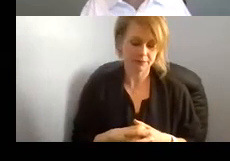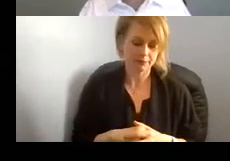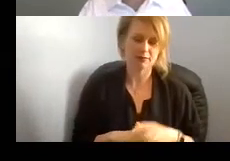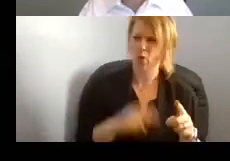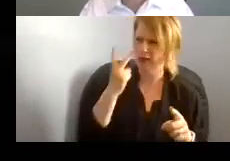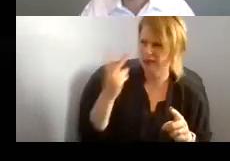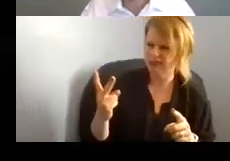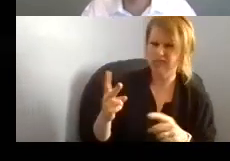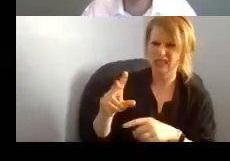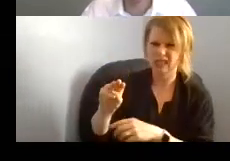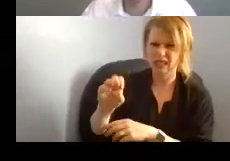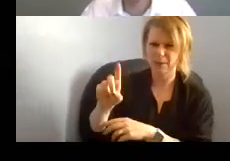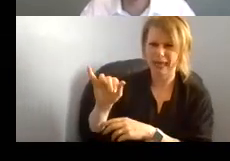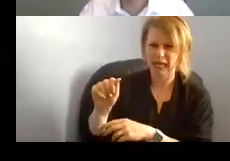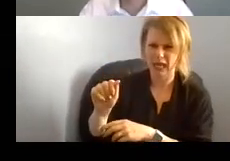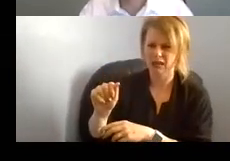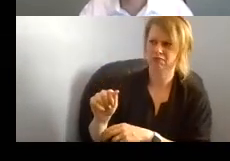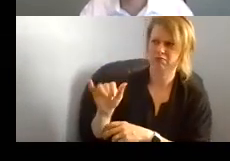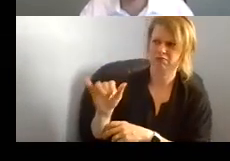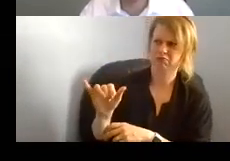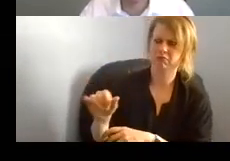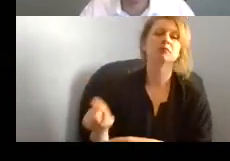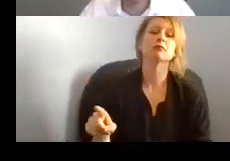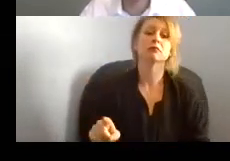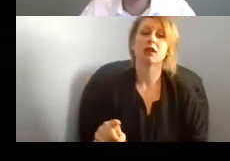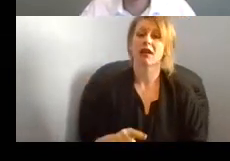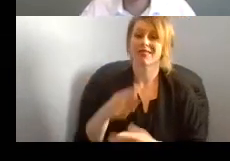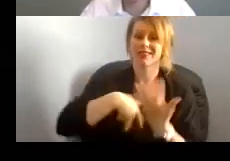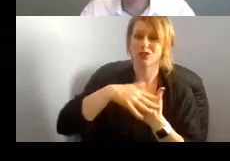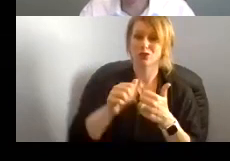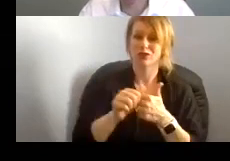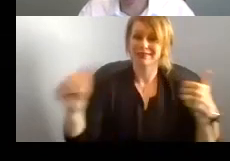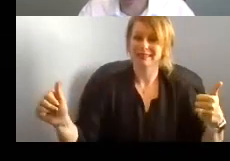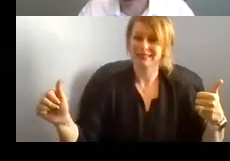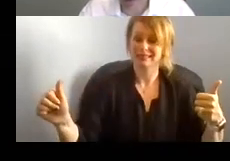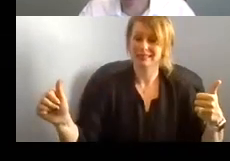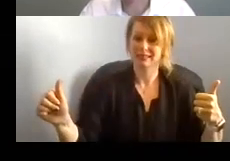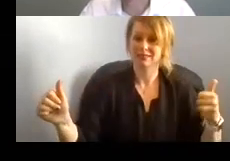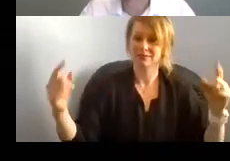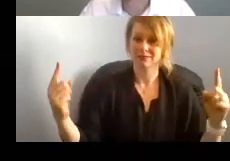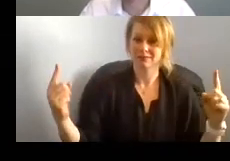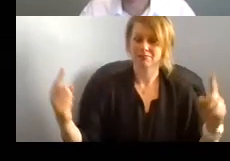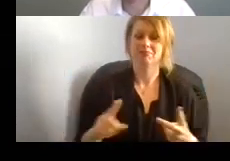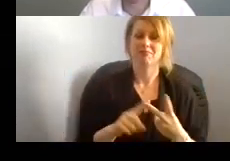Physical distancing measures, including lengthy school closures, increases the social isolation that’s generally experienced